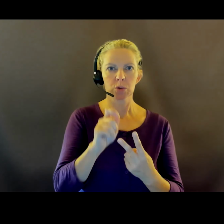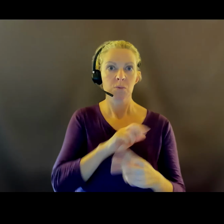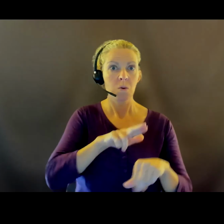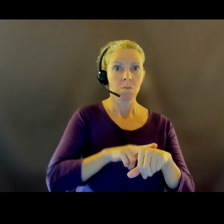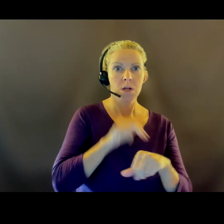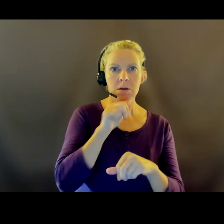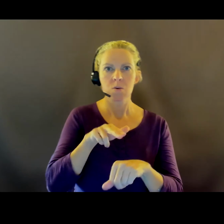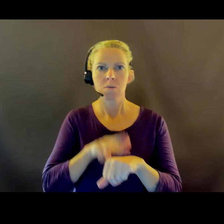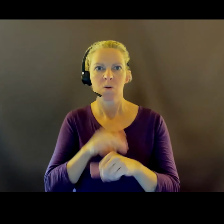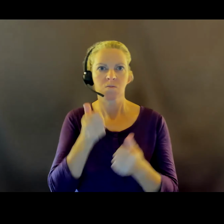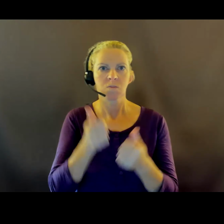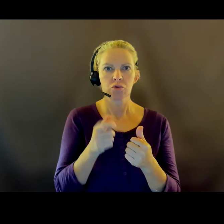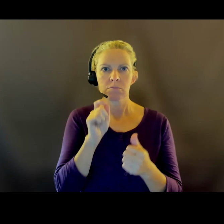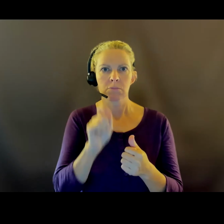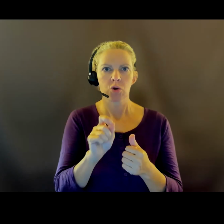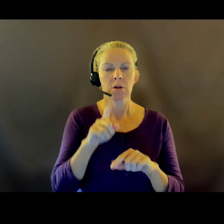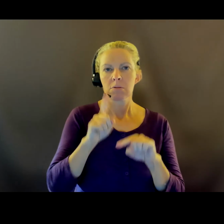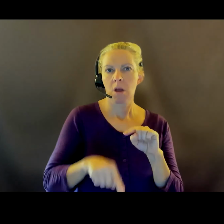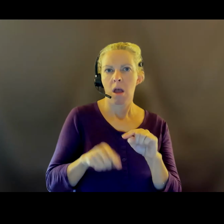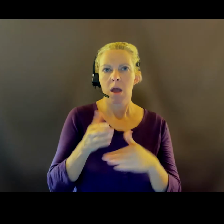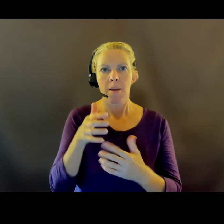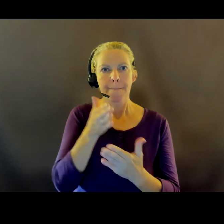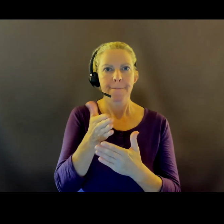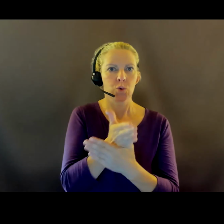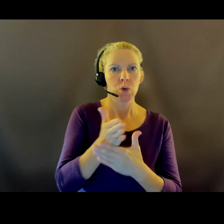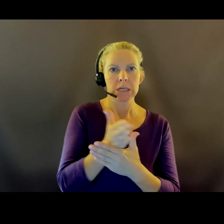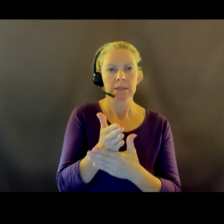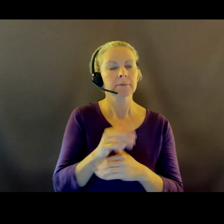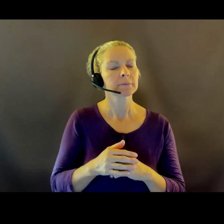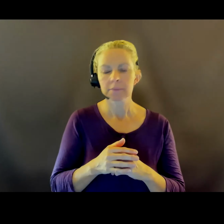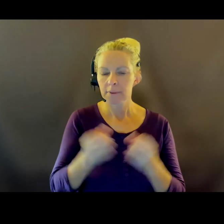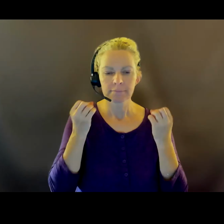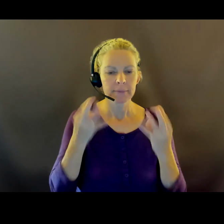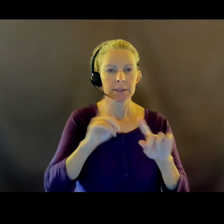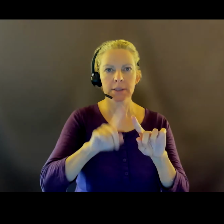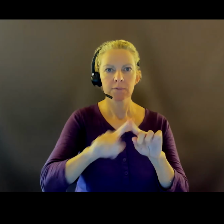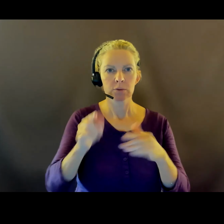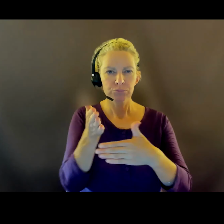This topic here is a solution. One of many solutions to do that.